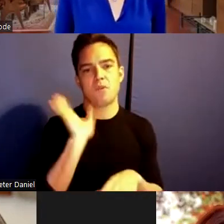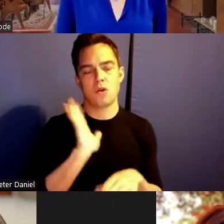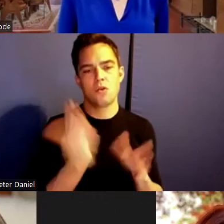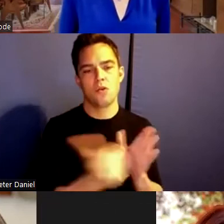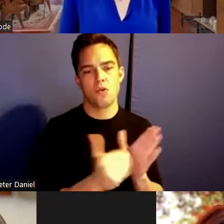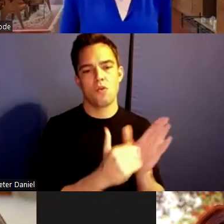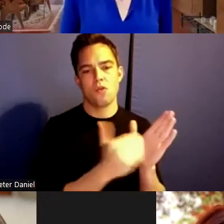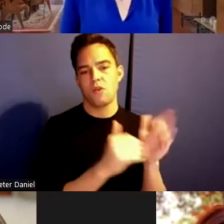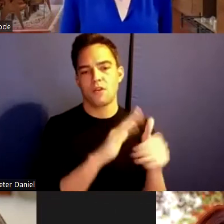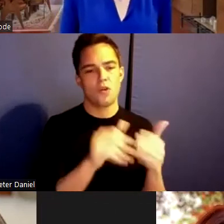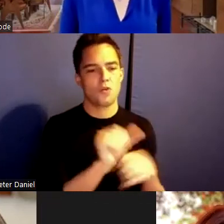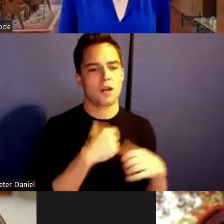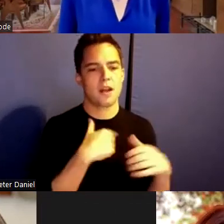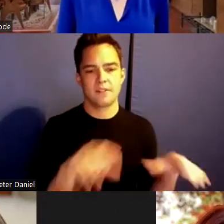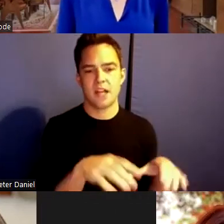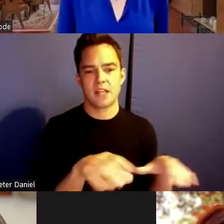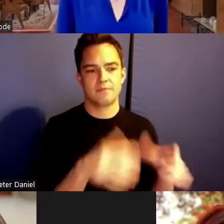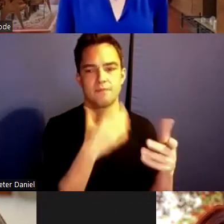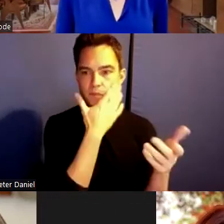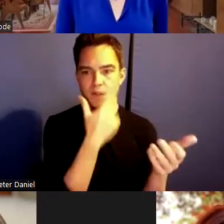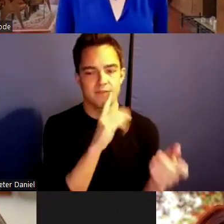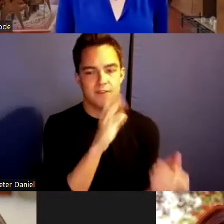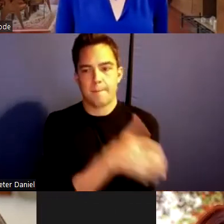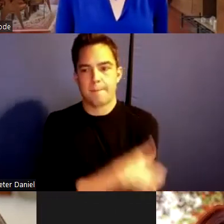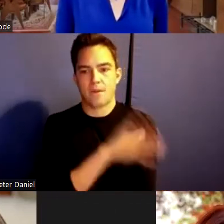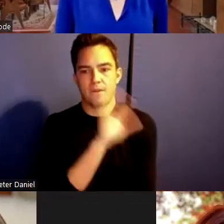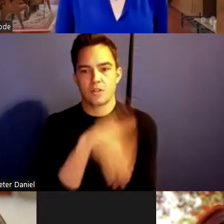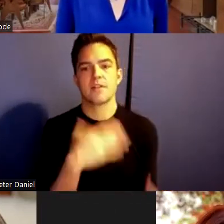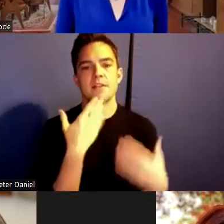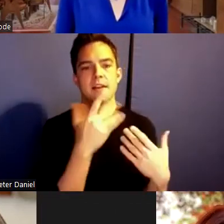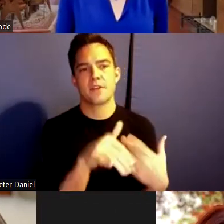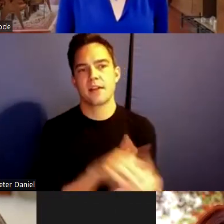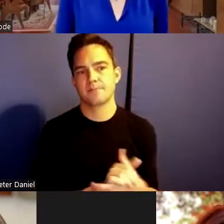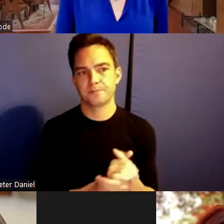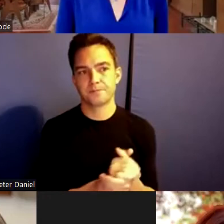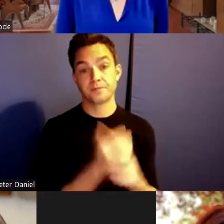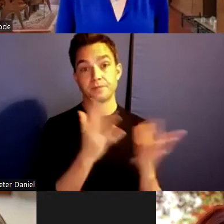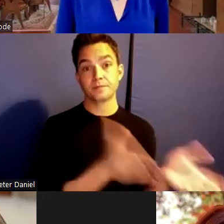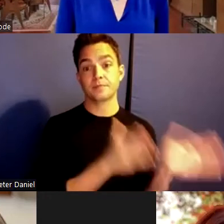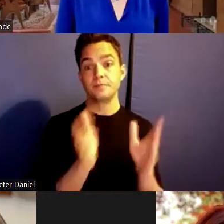and over and all the work I've done. It's just been so powerful. Thank you for that. I am going to turn off my video